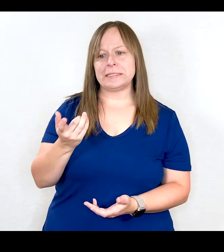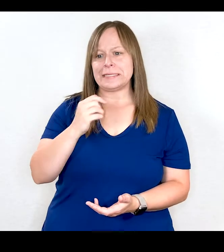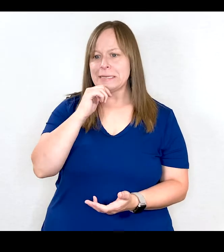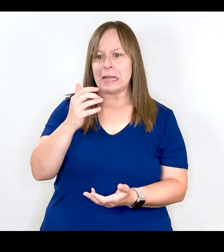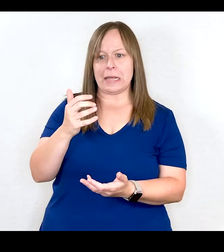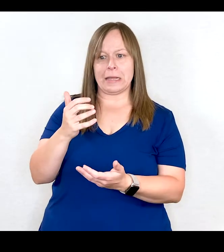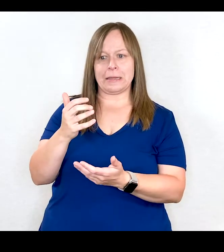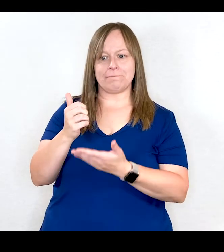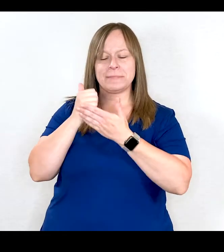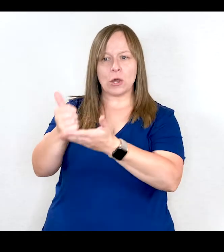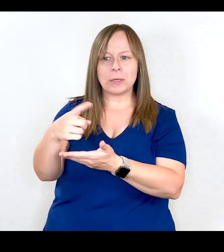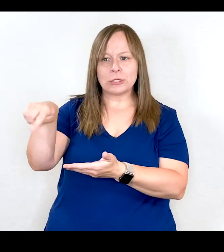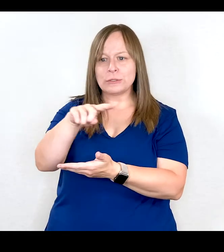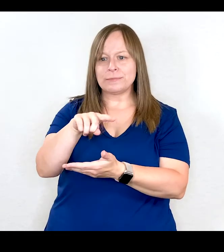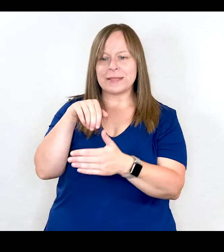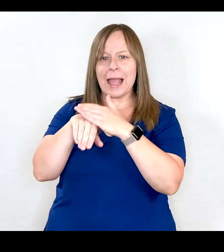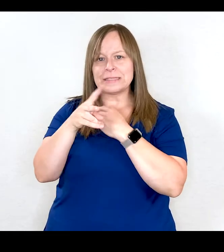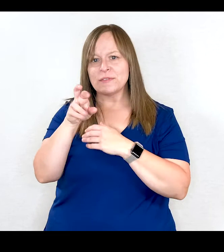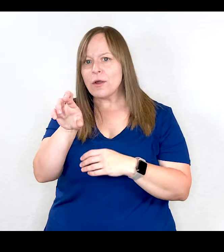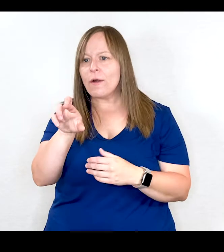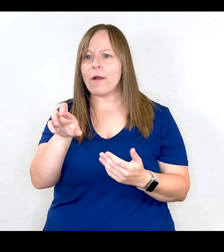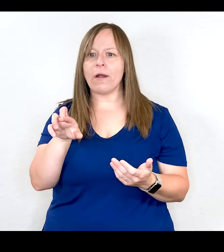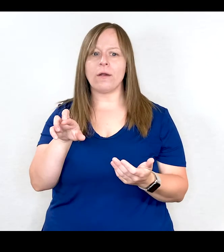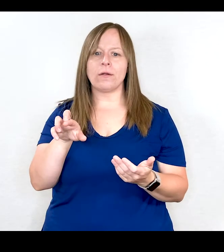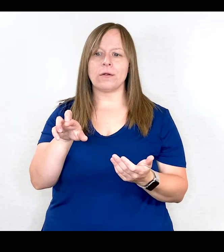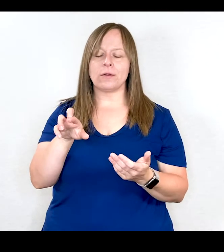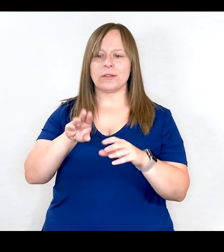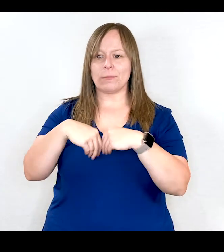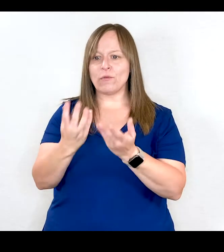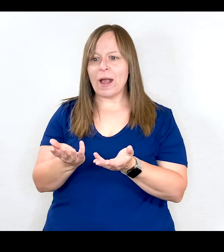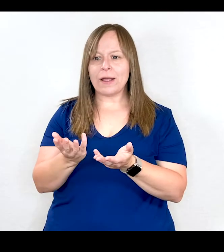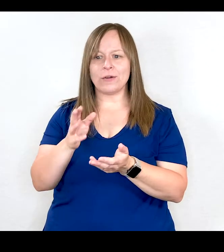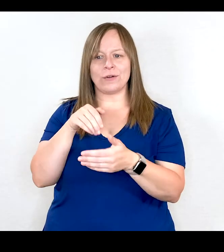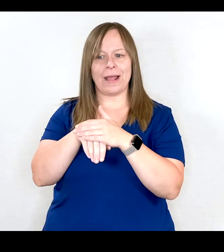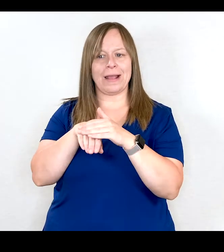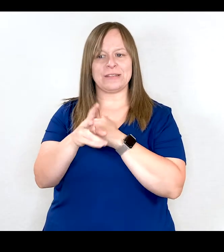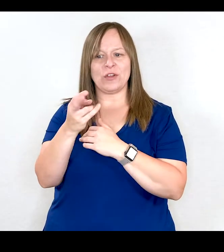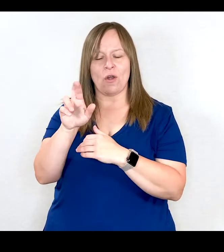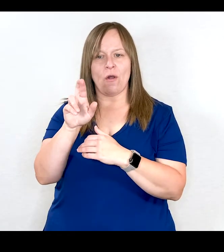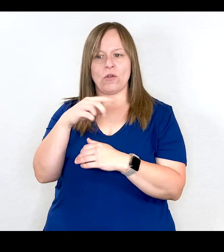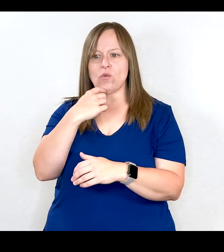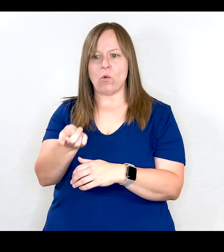wasn't getting help from ACCES-VR. The provider that ACCES-VR had had